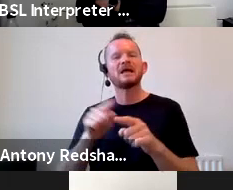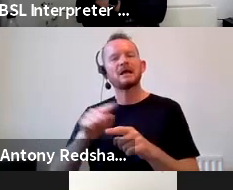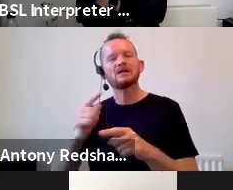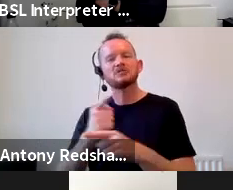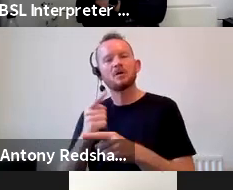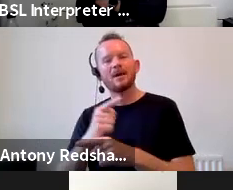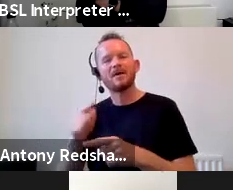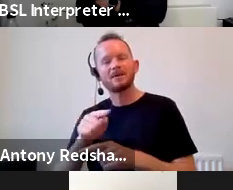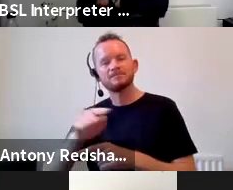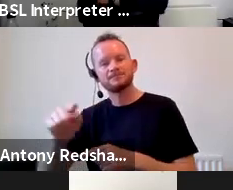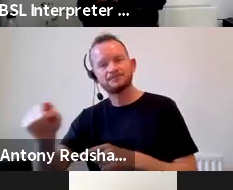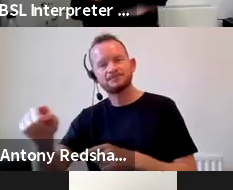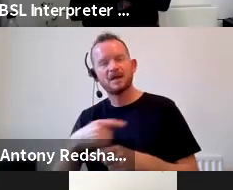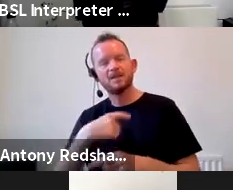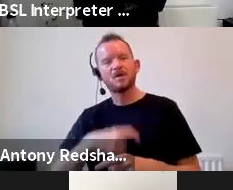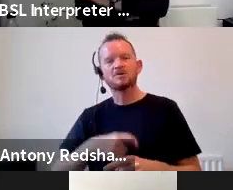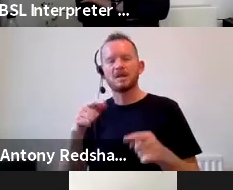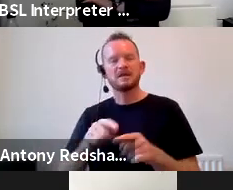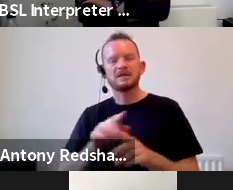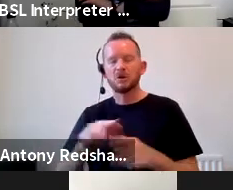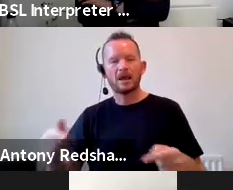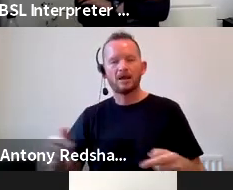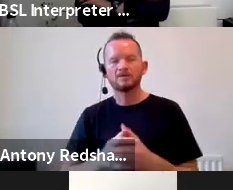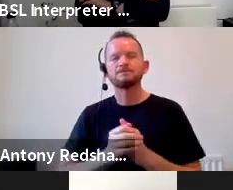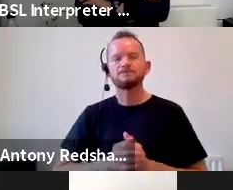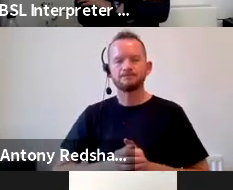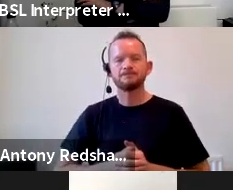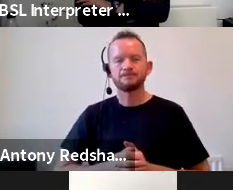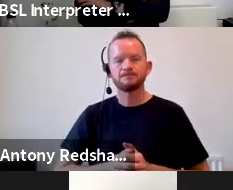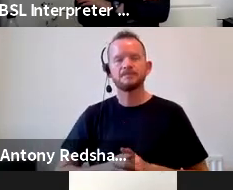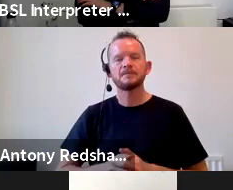You can talk about, you